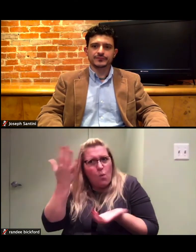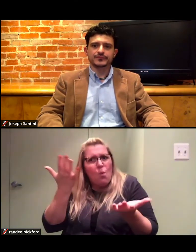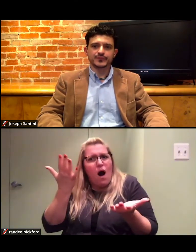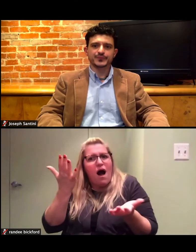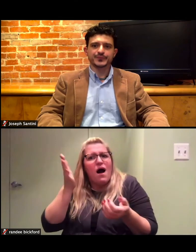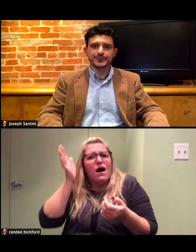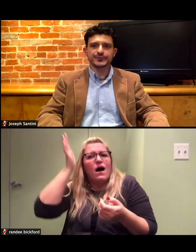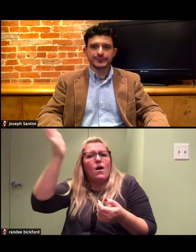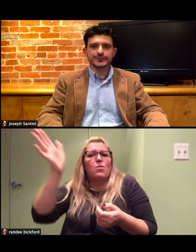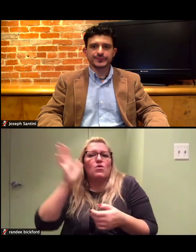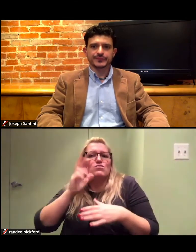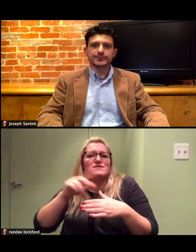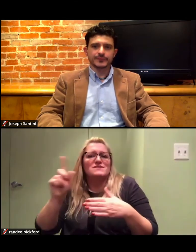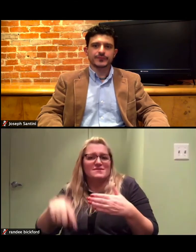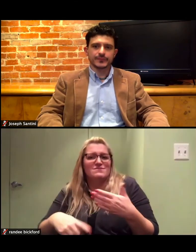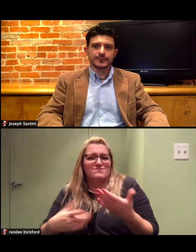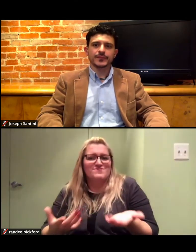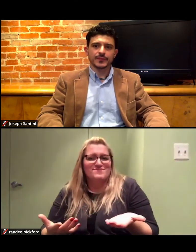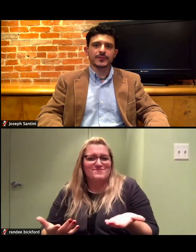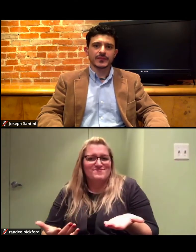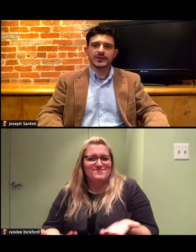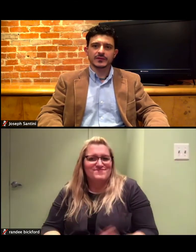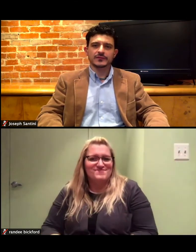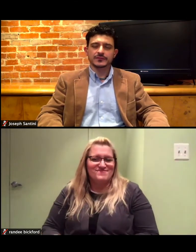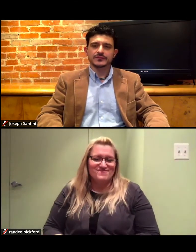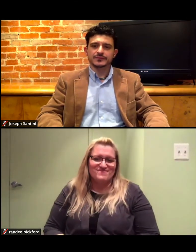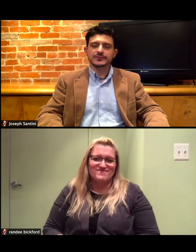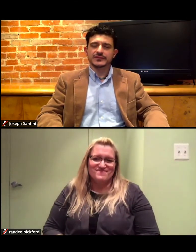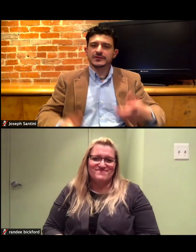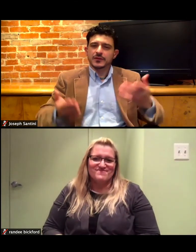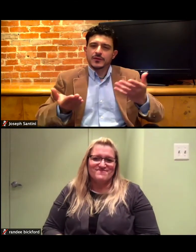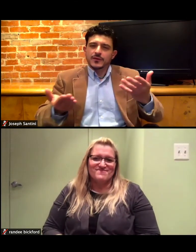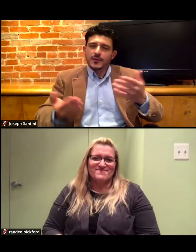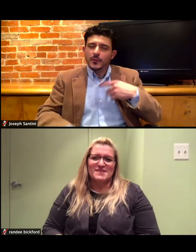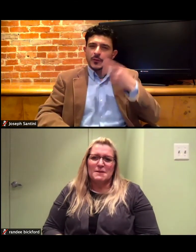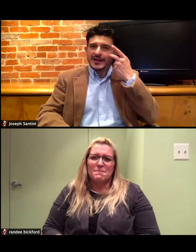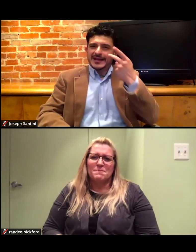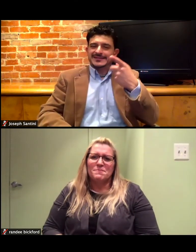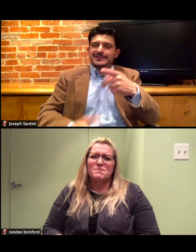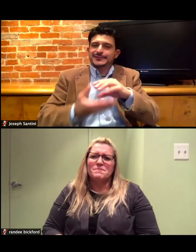and spends continuously. Then they need to know that there's a result for that in the end